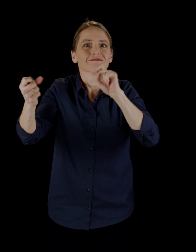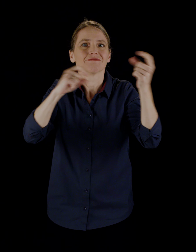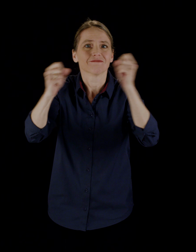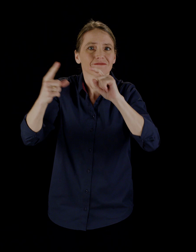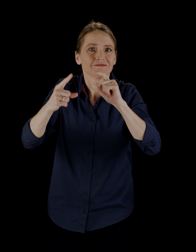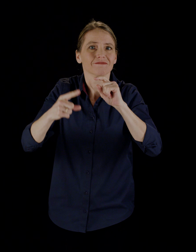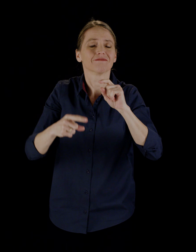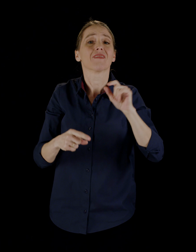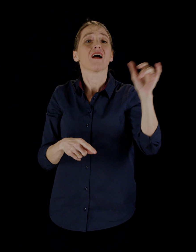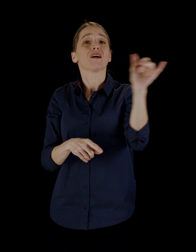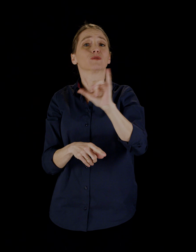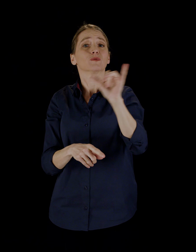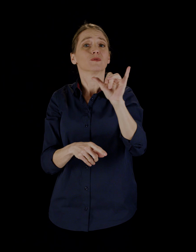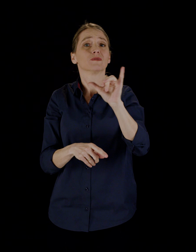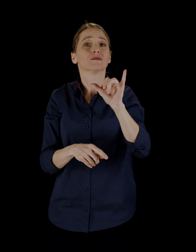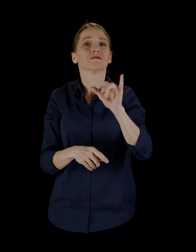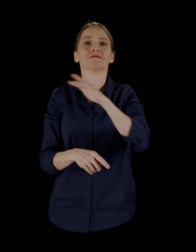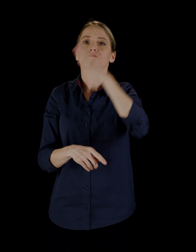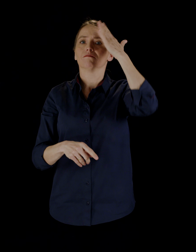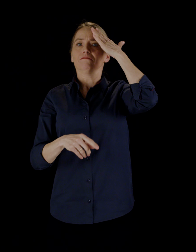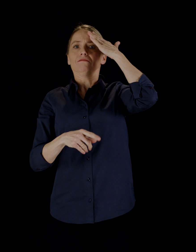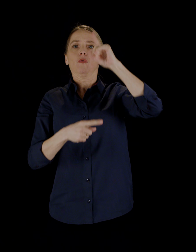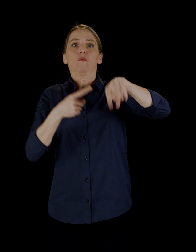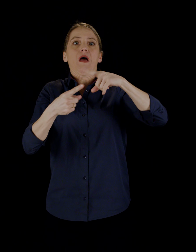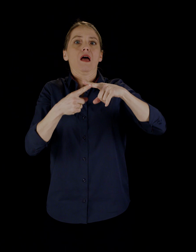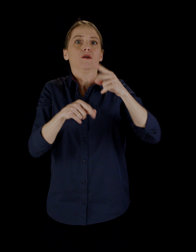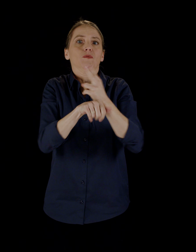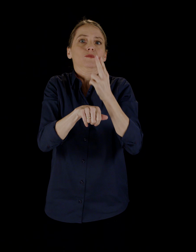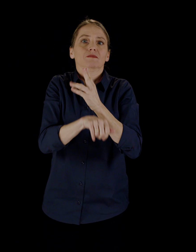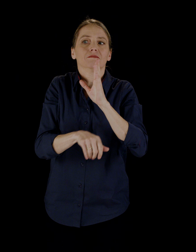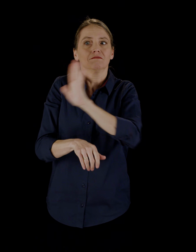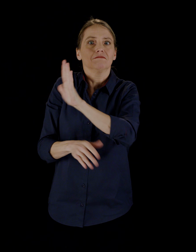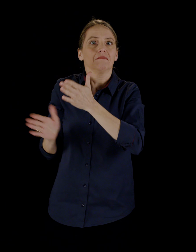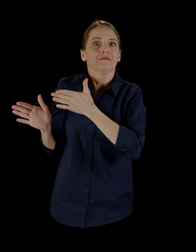can still be tracked. This may vary from provider to provider.